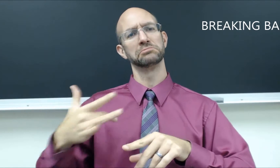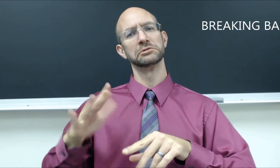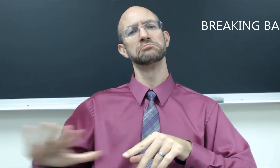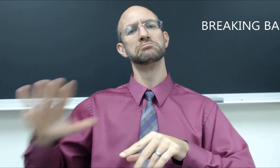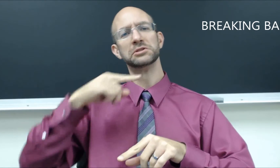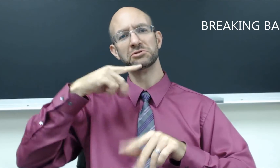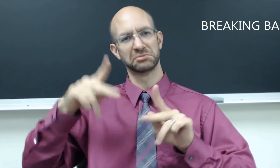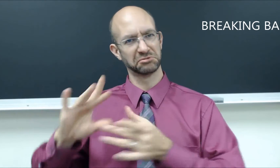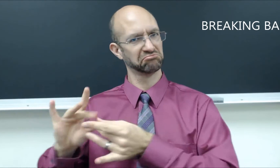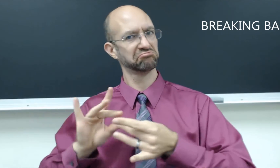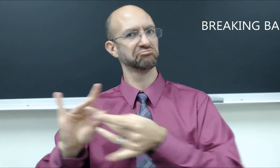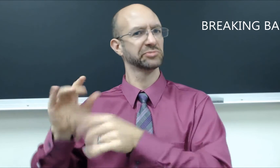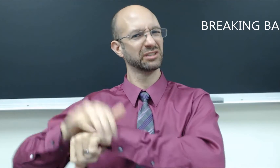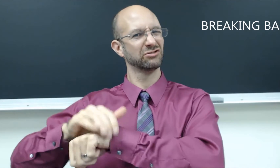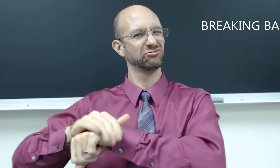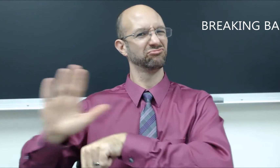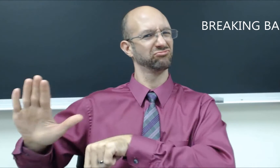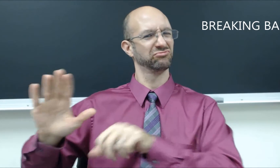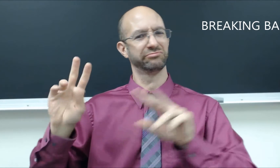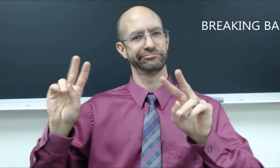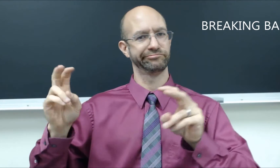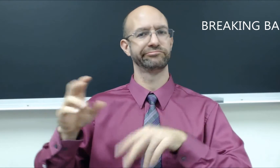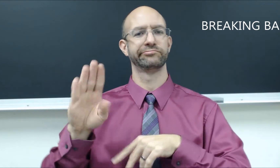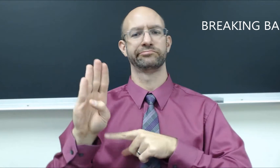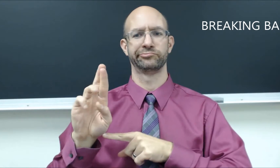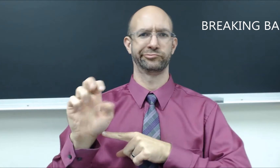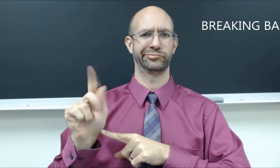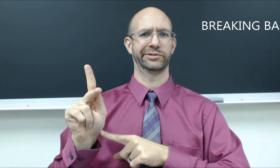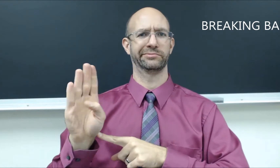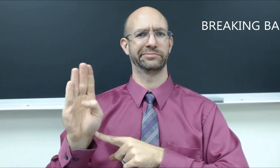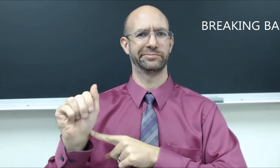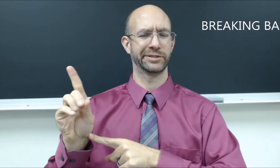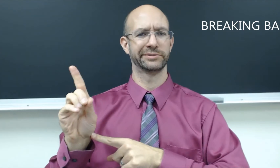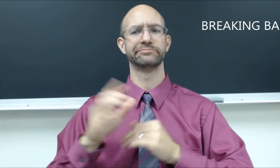That English phrase is typically used in that area, "break bad."